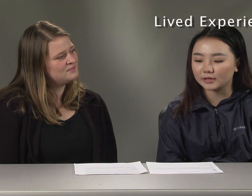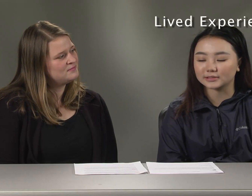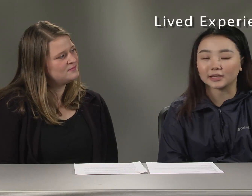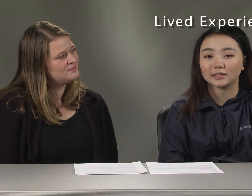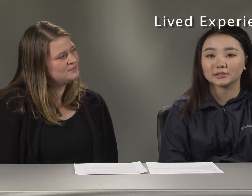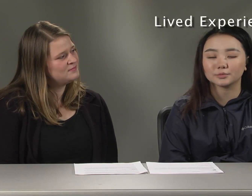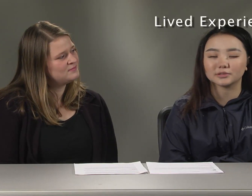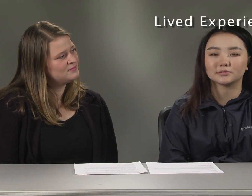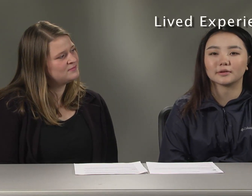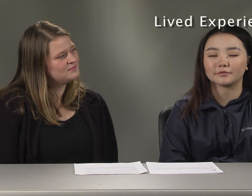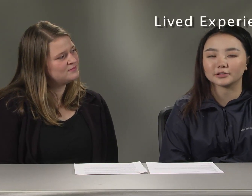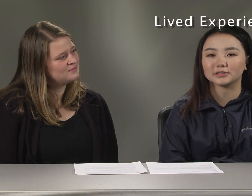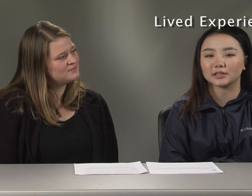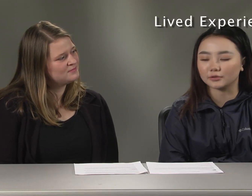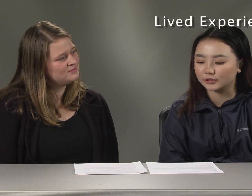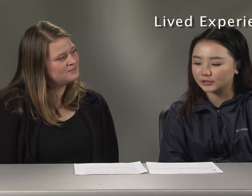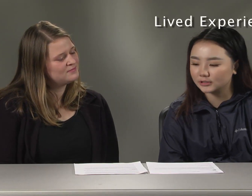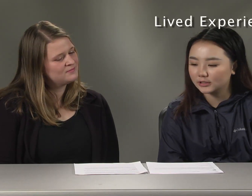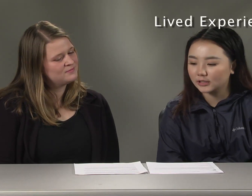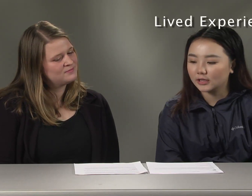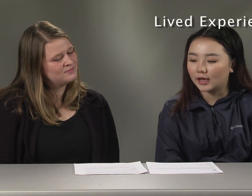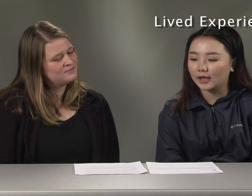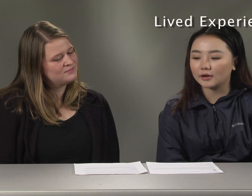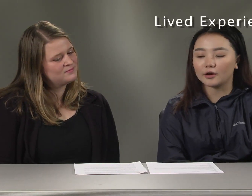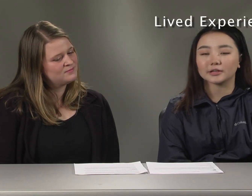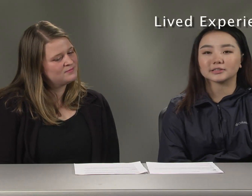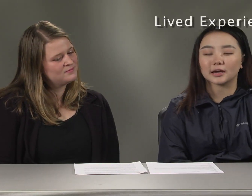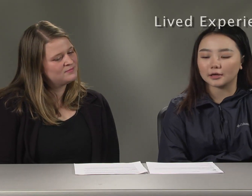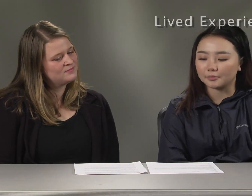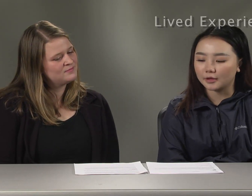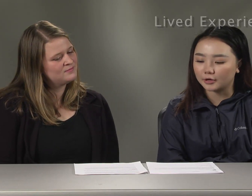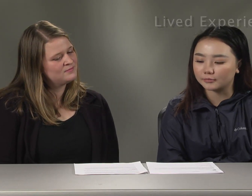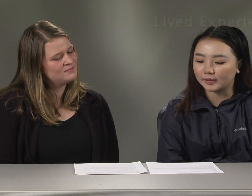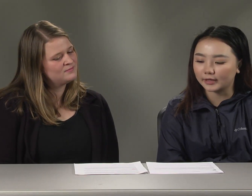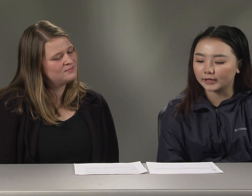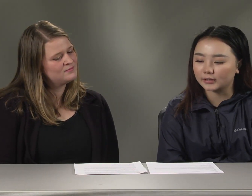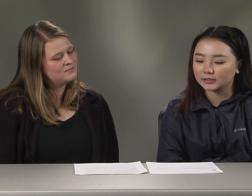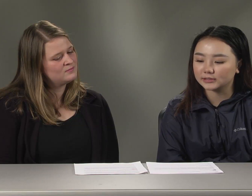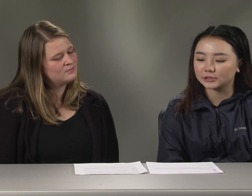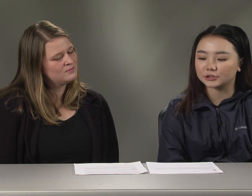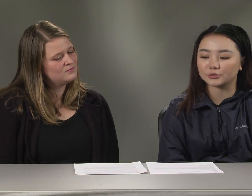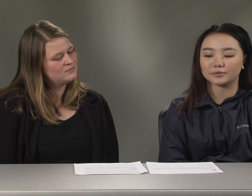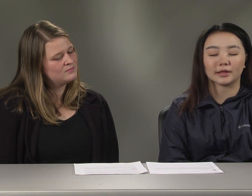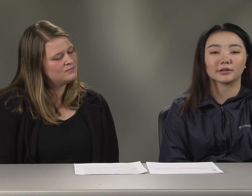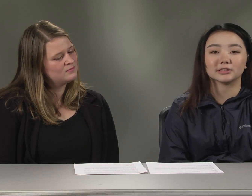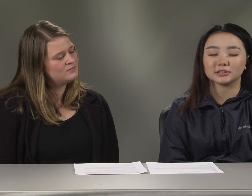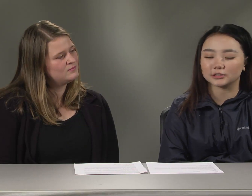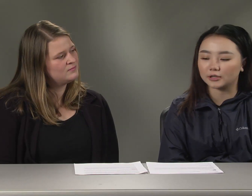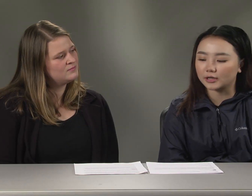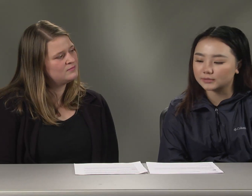because English wasn't my first language. I had a hard time hearing my teacher when they are teaching,